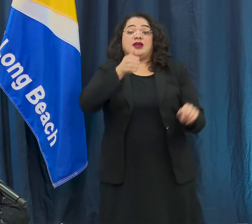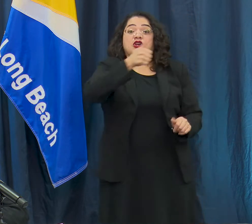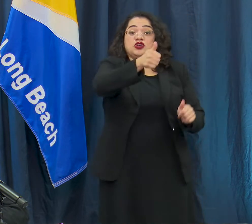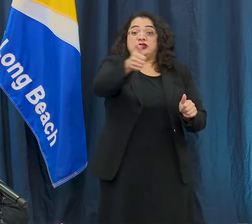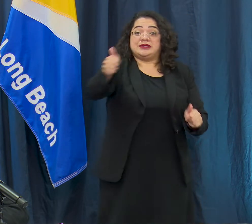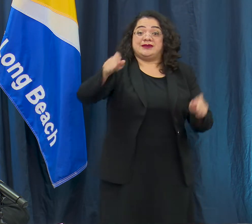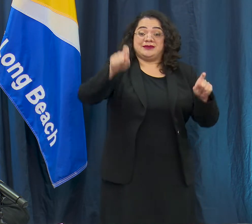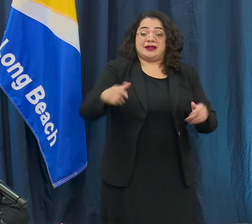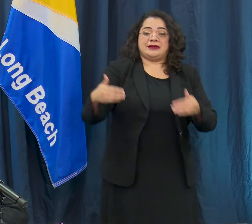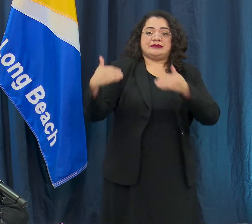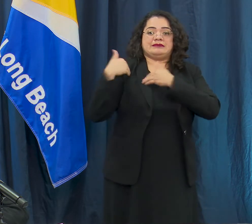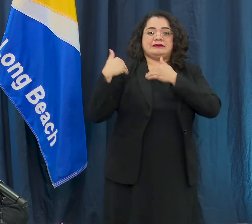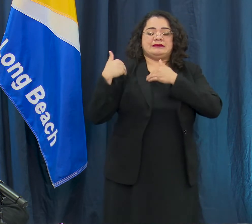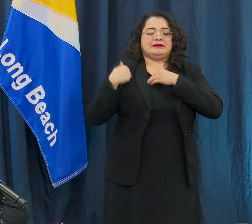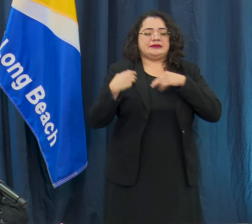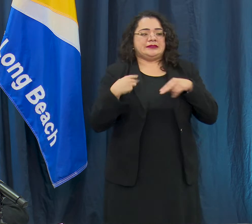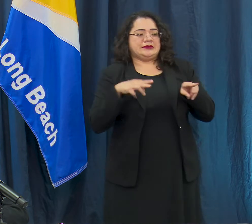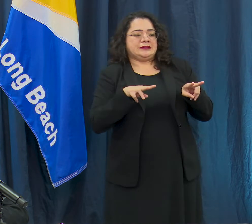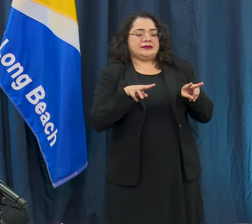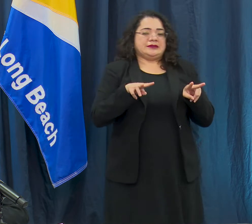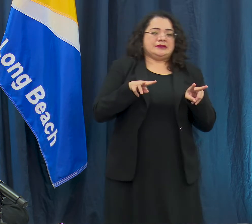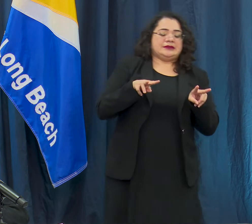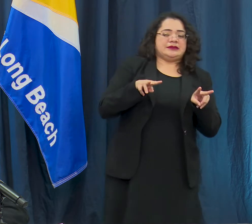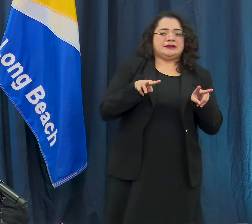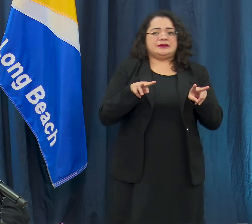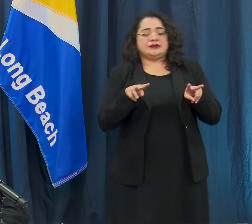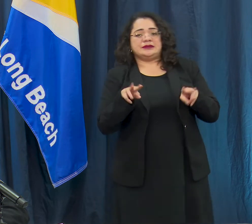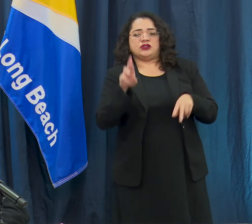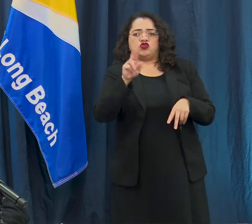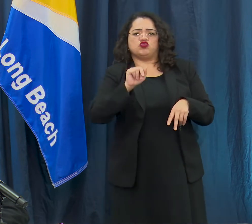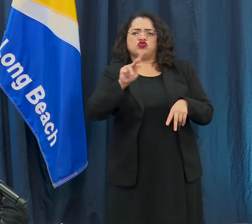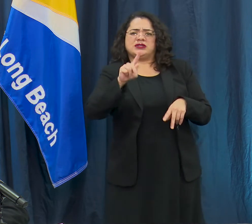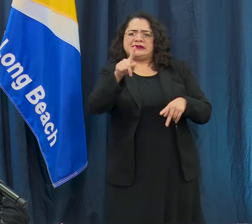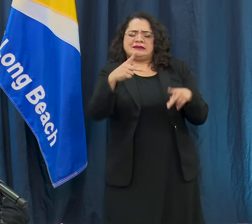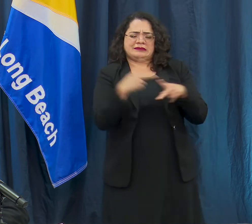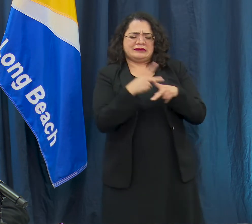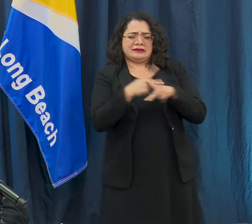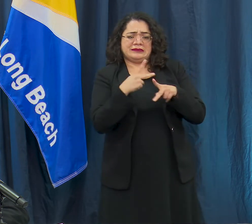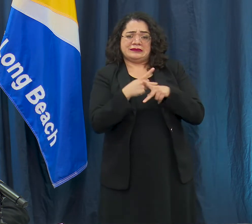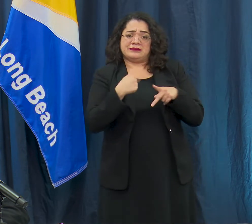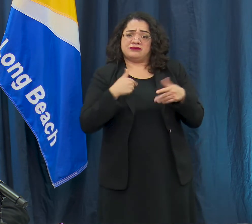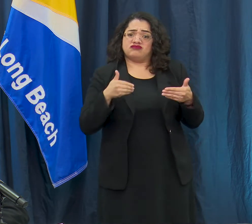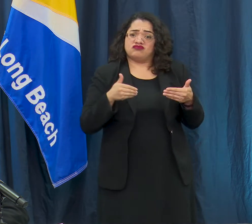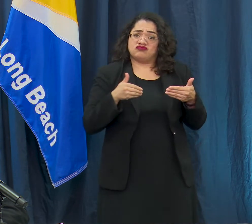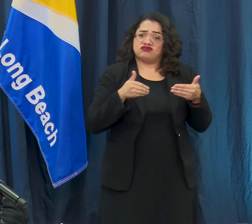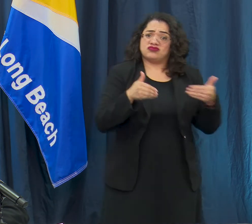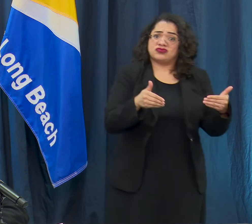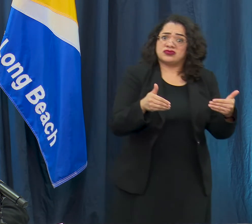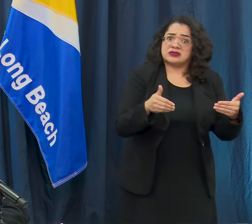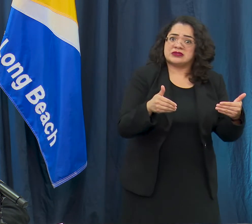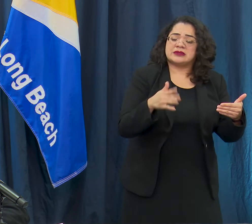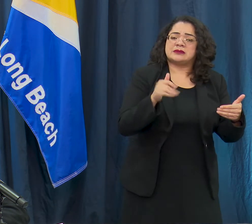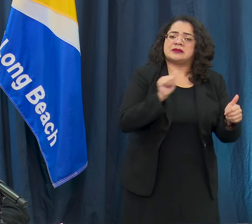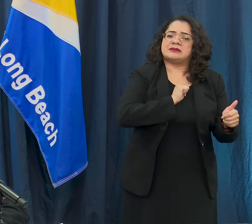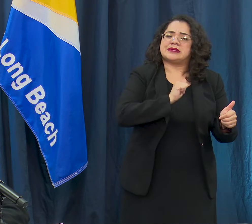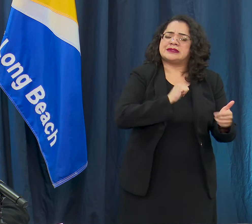a lot of folks that shouldn't still be leaving home. If you are in one of those categories and you feel you are at risk you have that option to remain at home